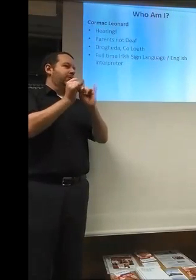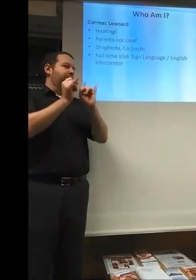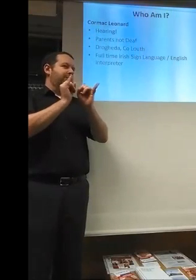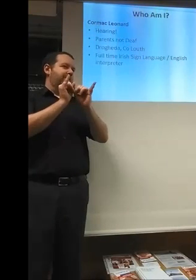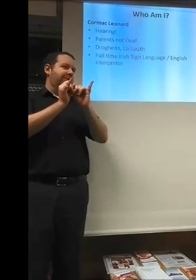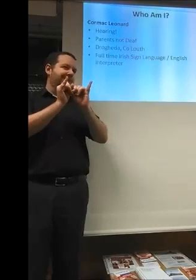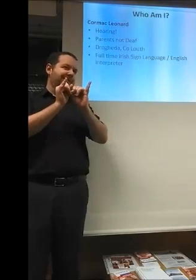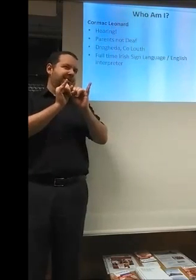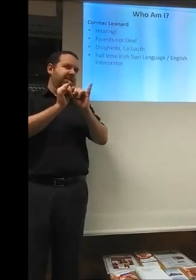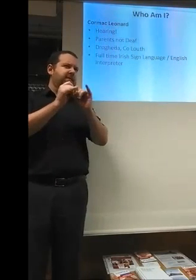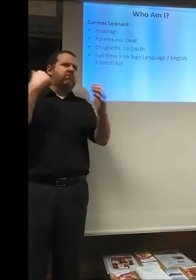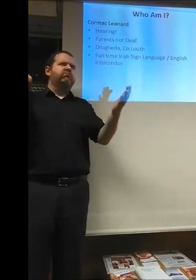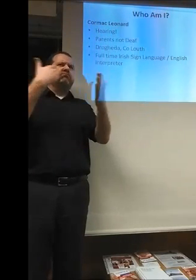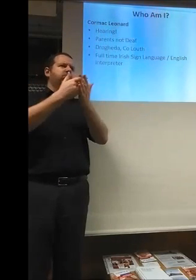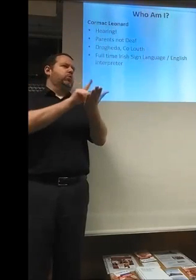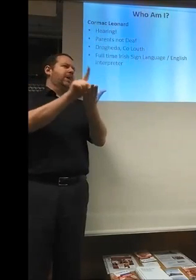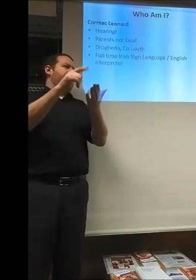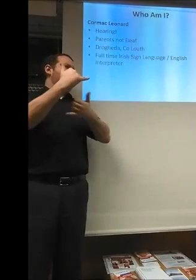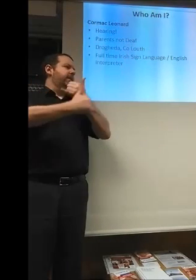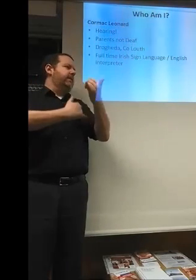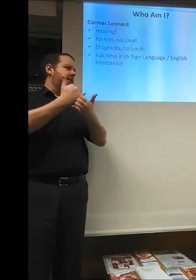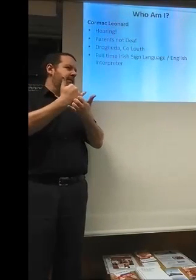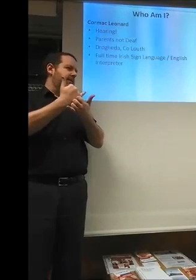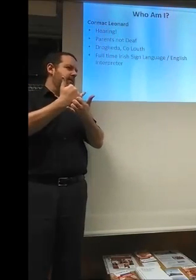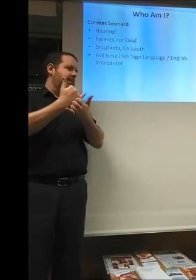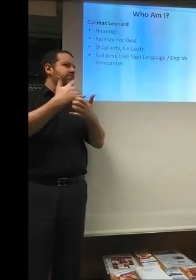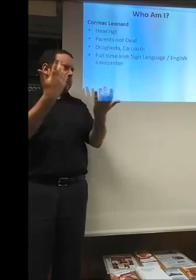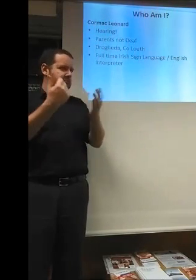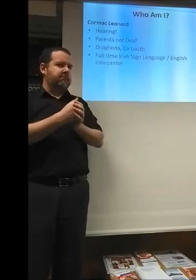So I’m an interpreter for 12 years now.